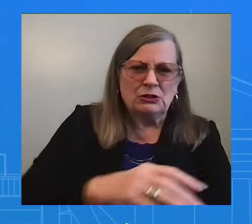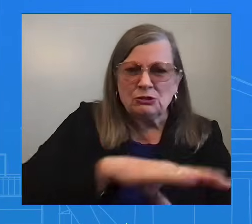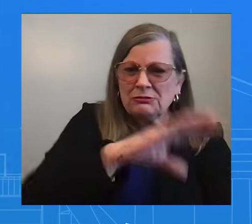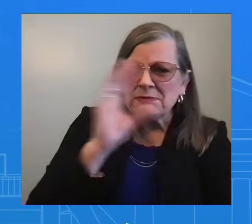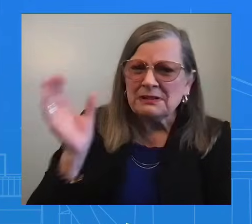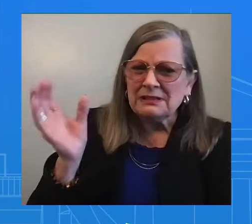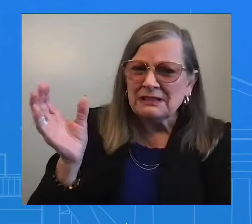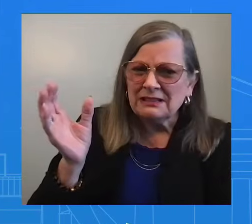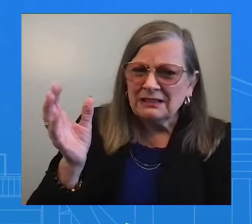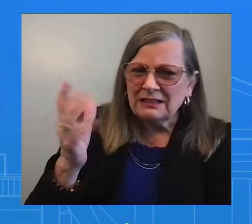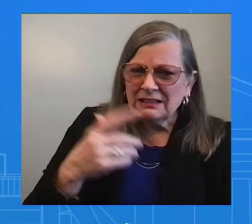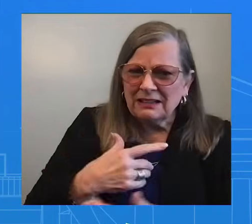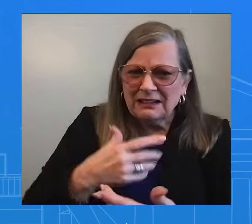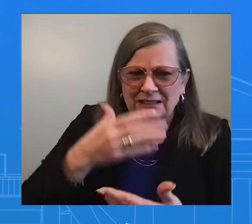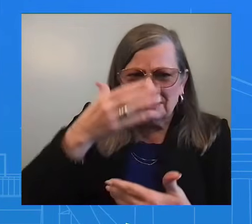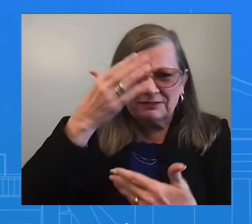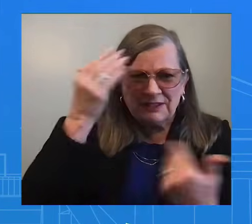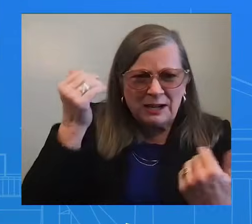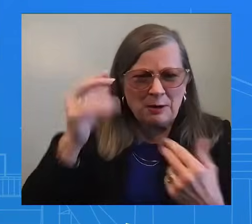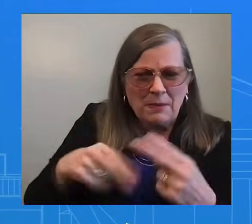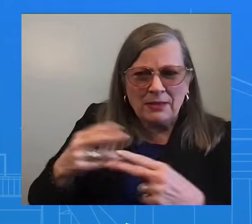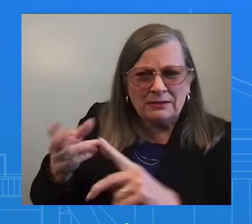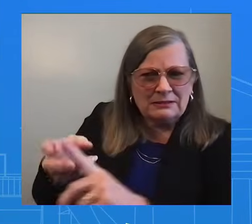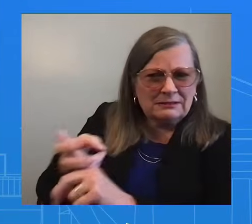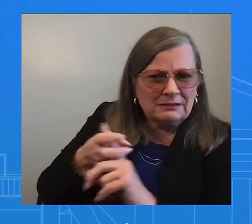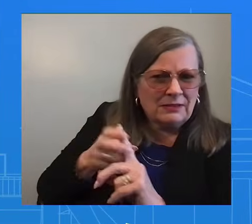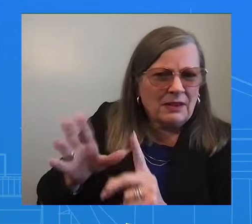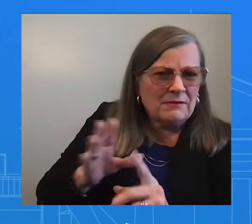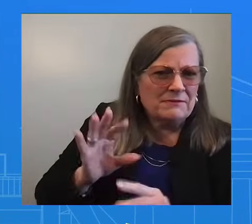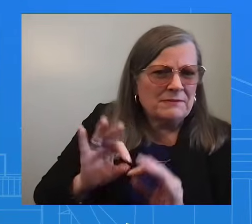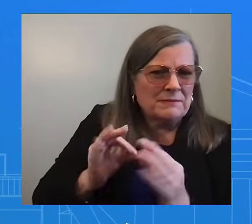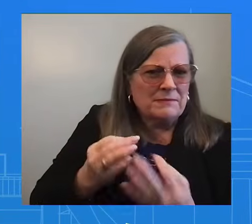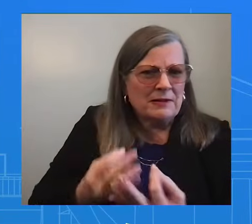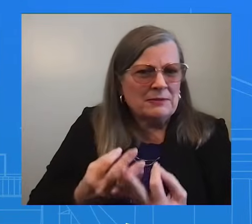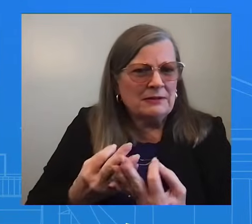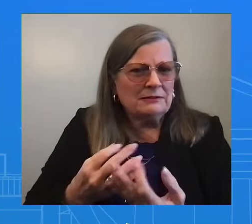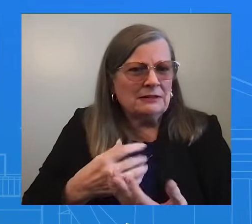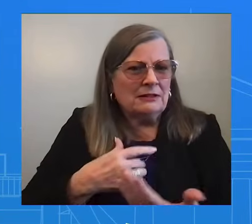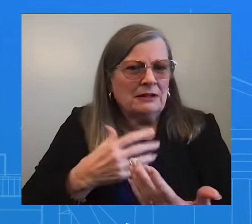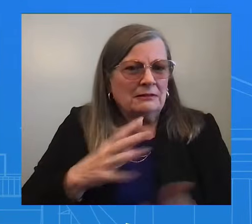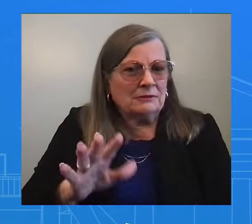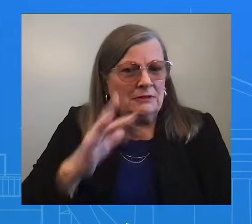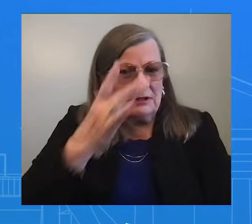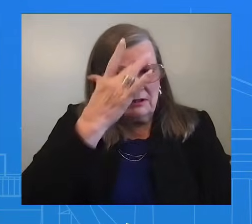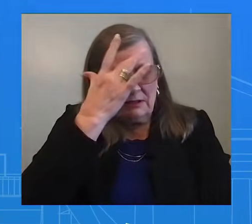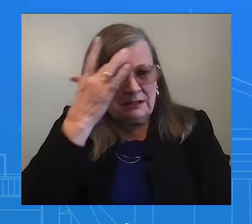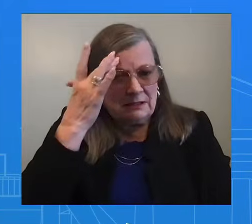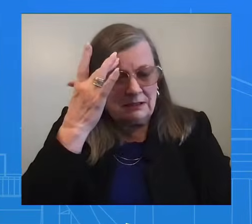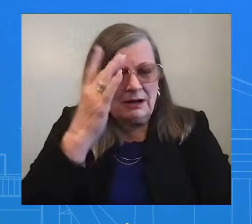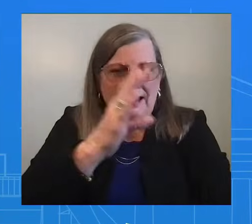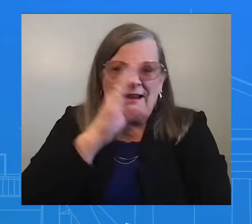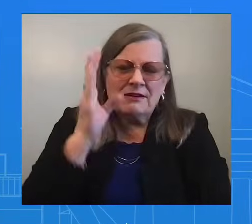We're working on it every single day, almost every hour of every day. Th- -- there have been serious talks and negotiations